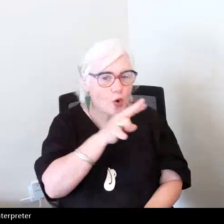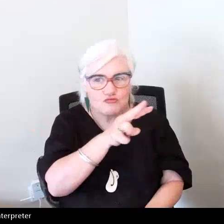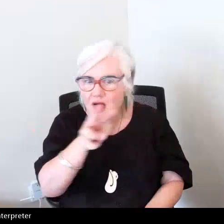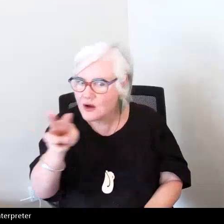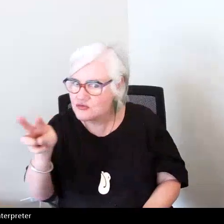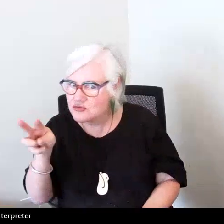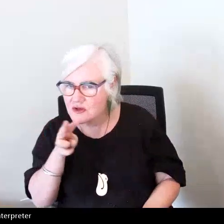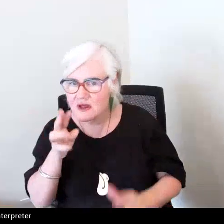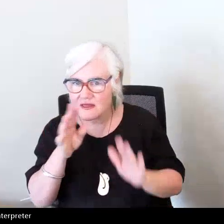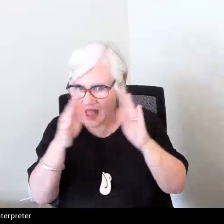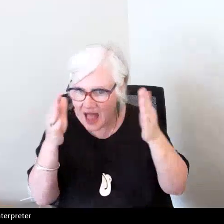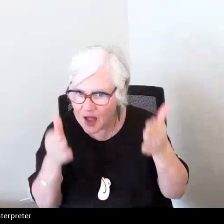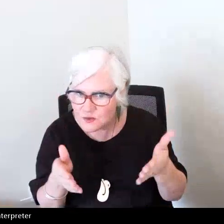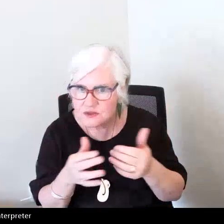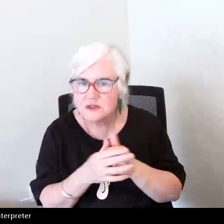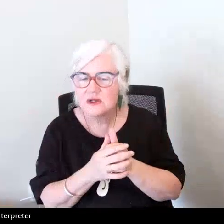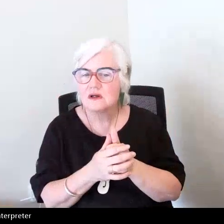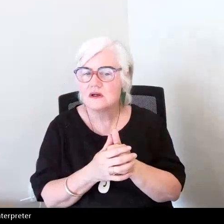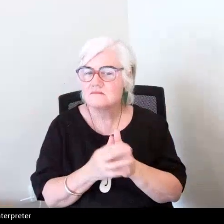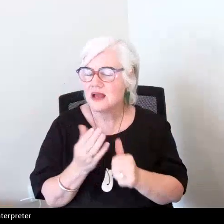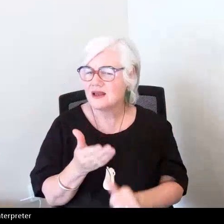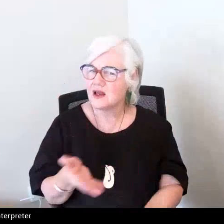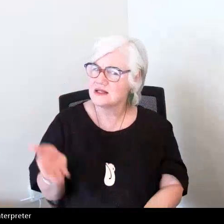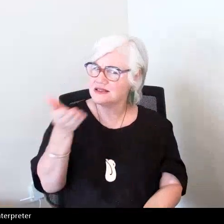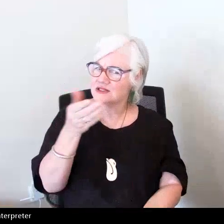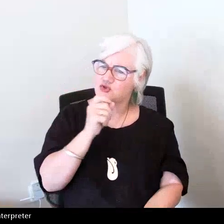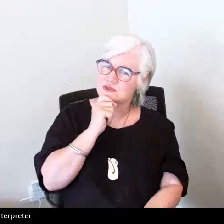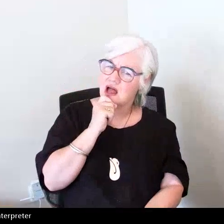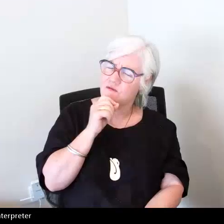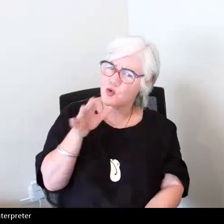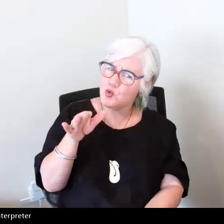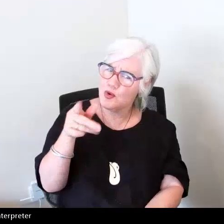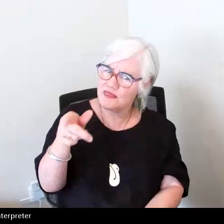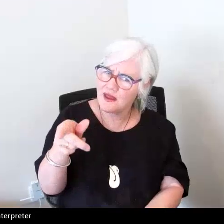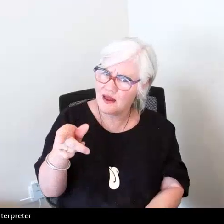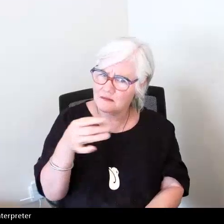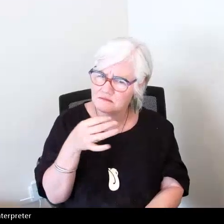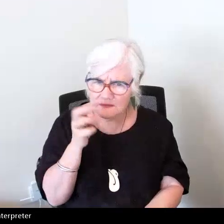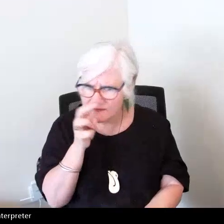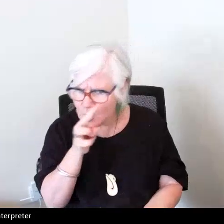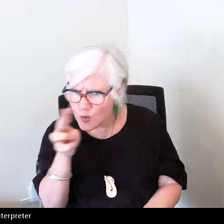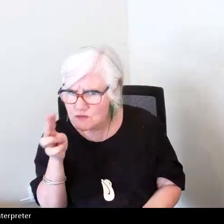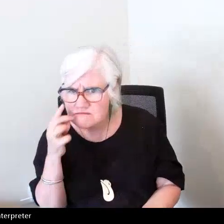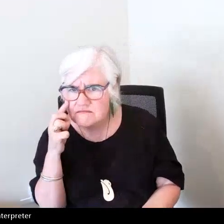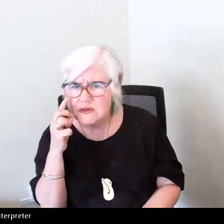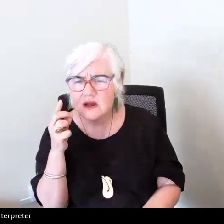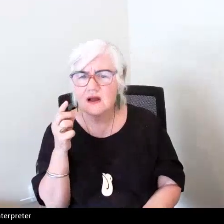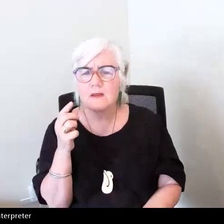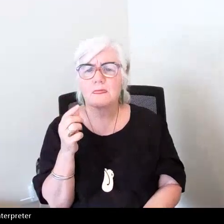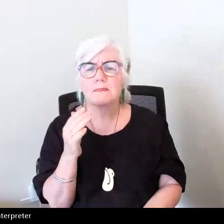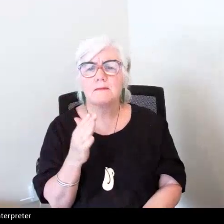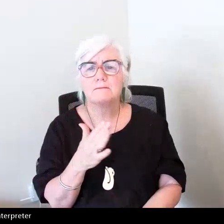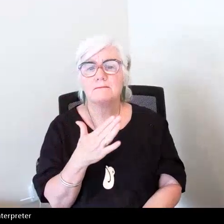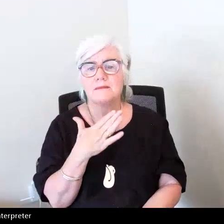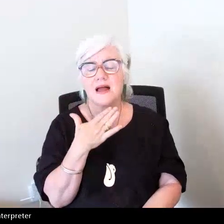make sure their personal stuff is around. How much choice they have got in their lives in